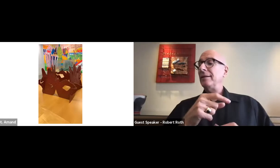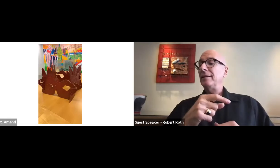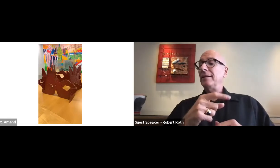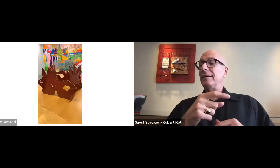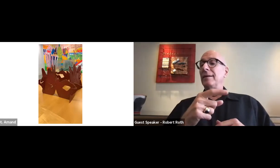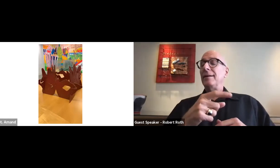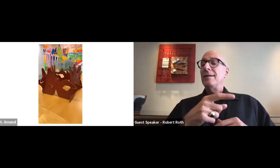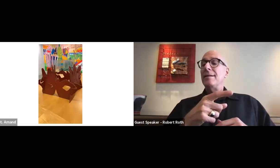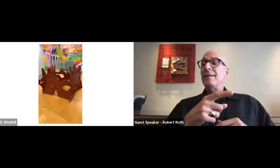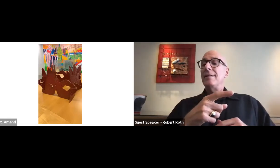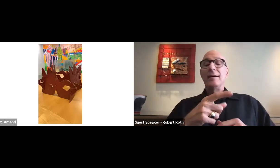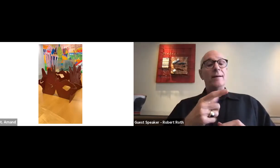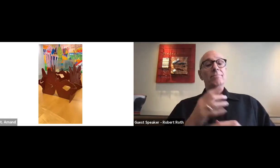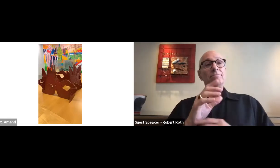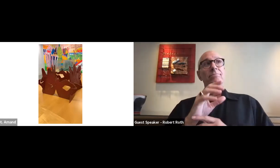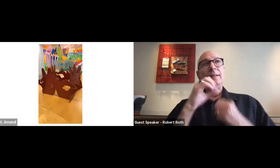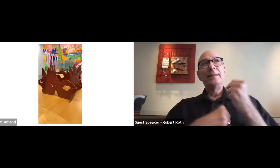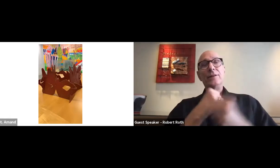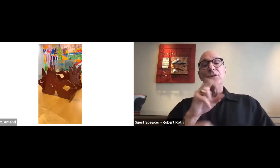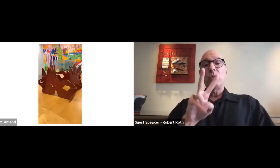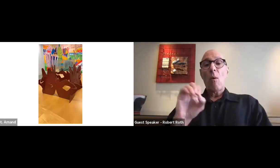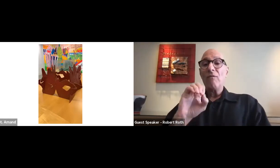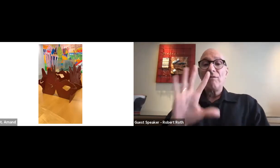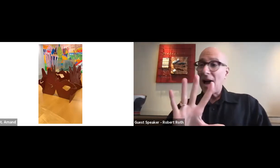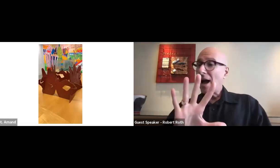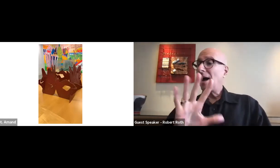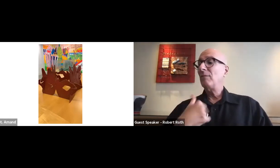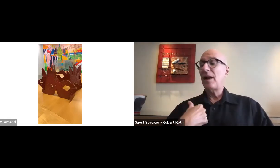but you can see that's an example of his work.